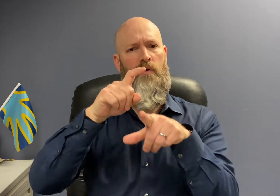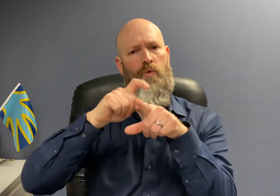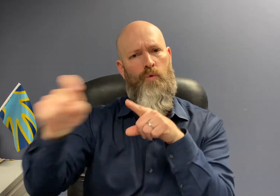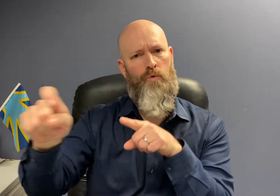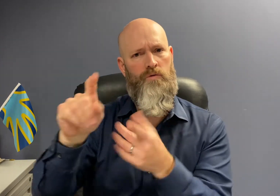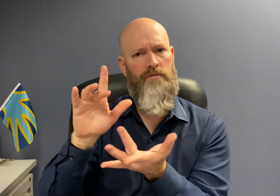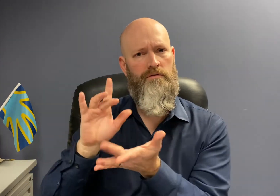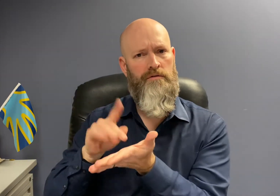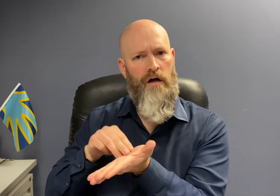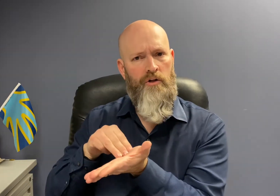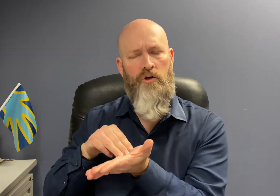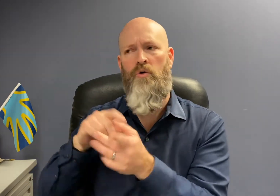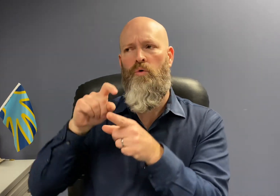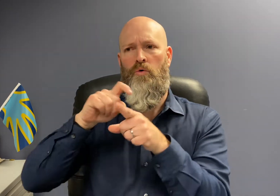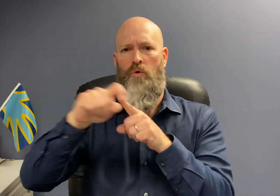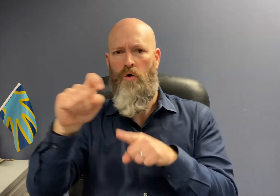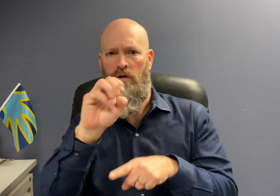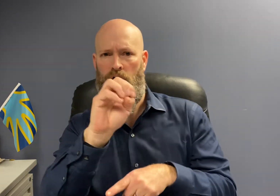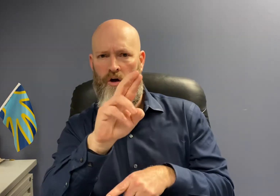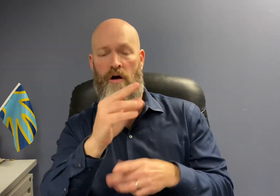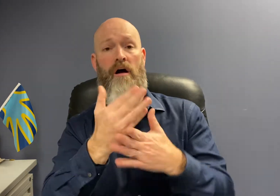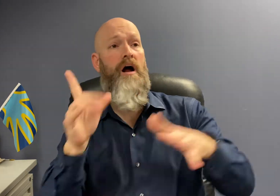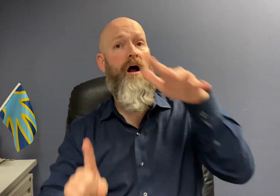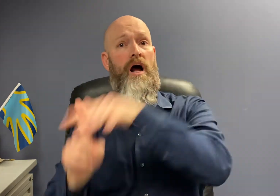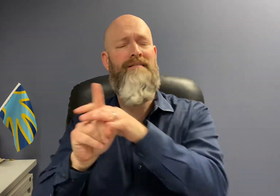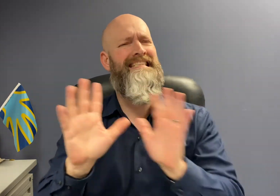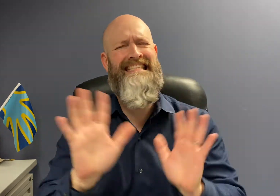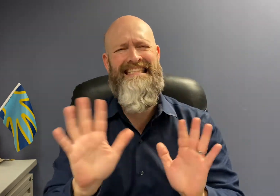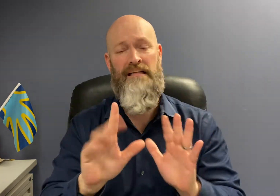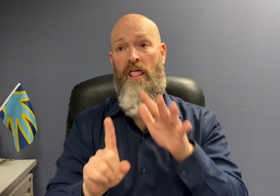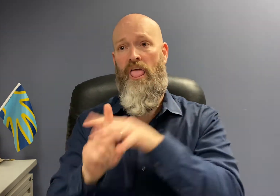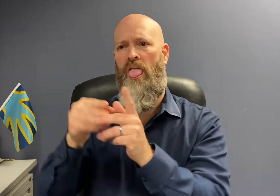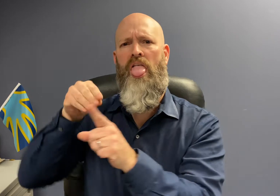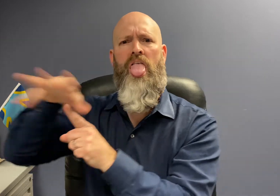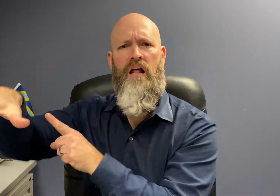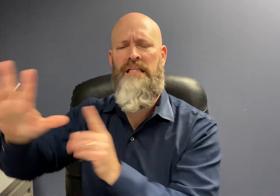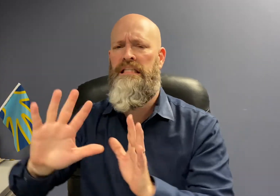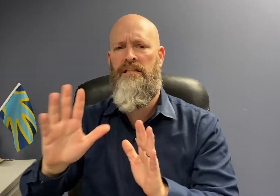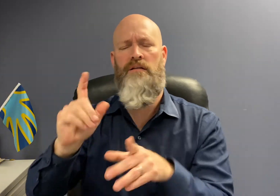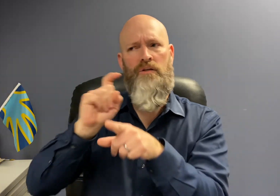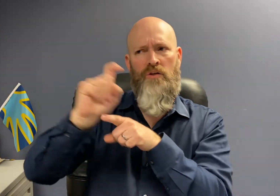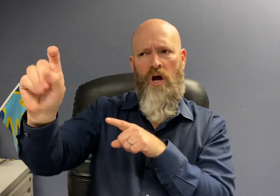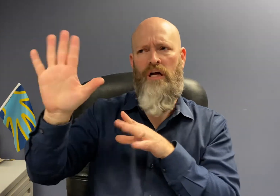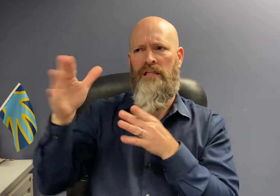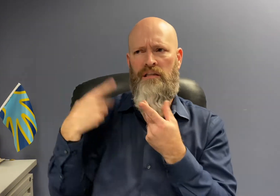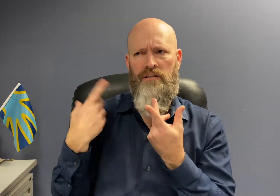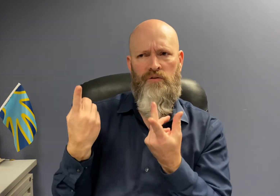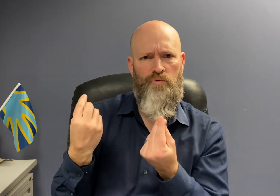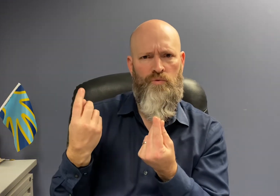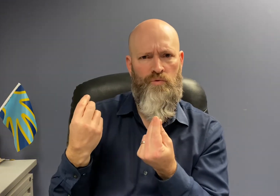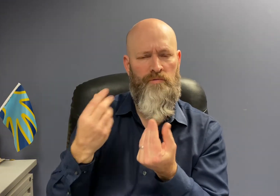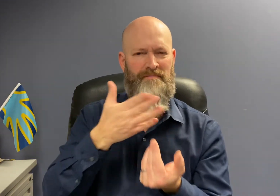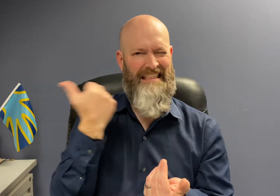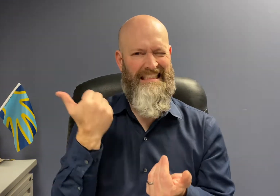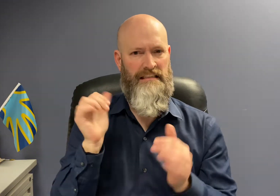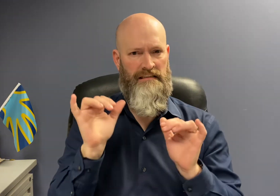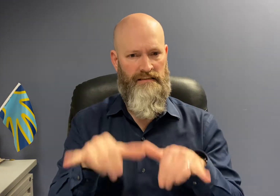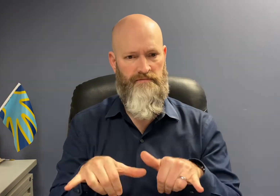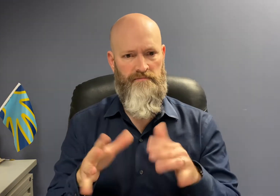please call your doctor or emergency room before you visit.